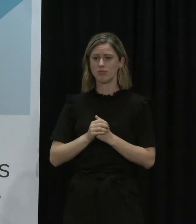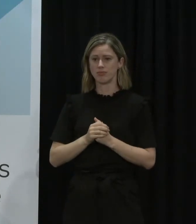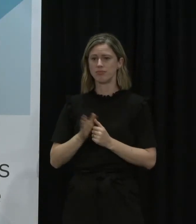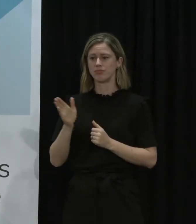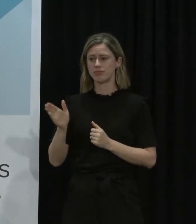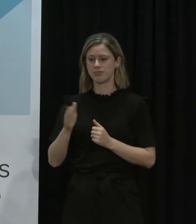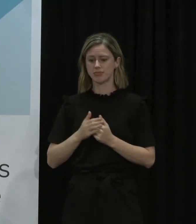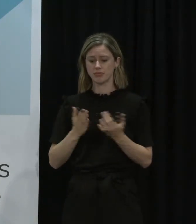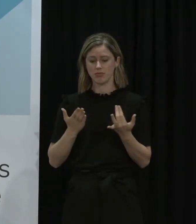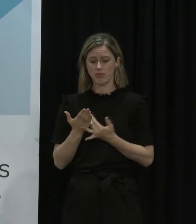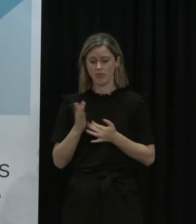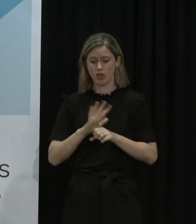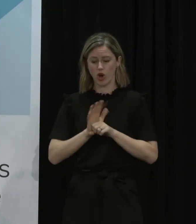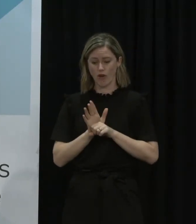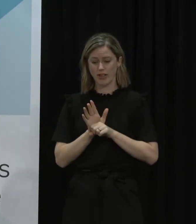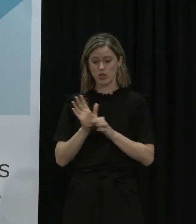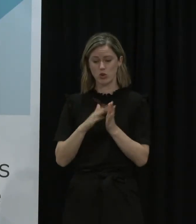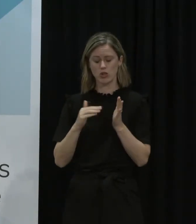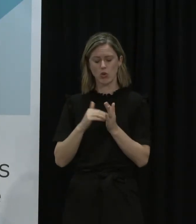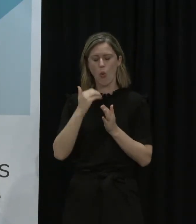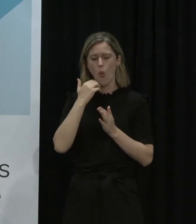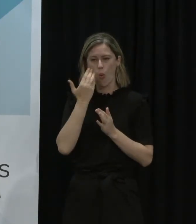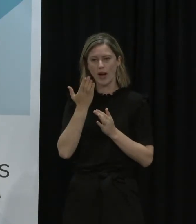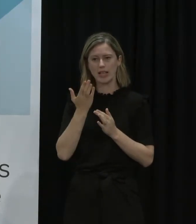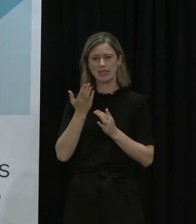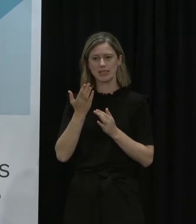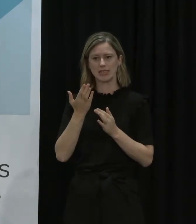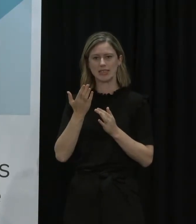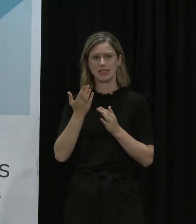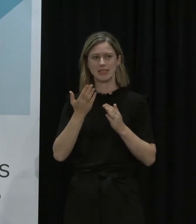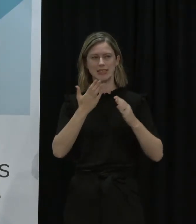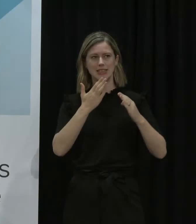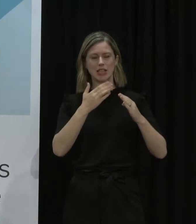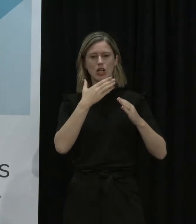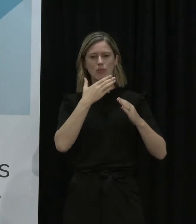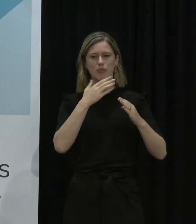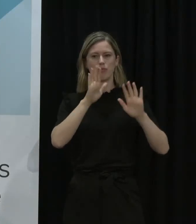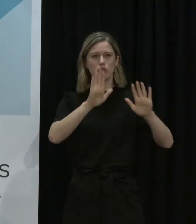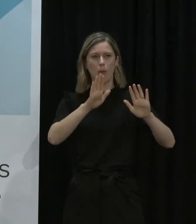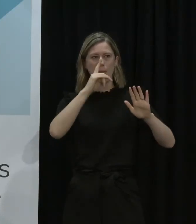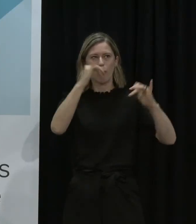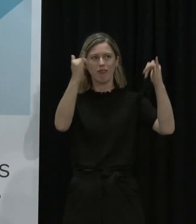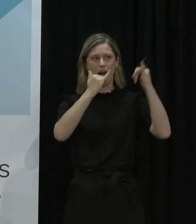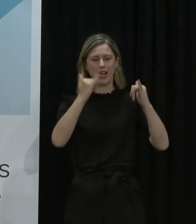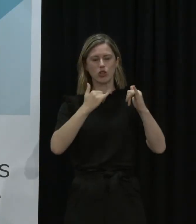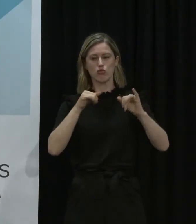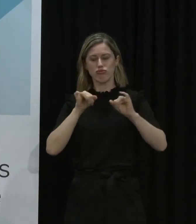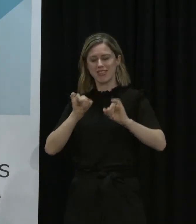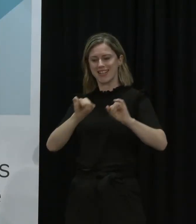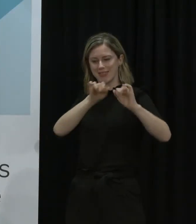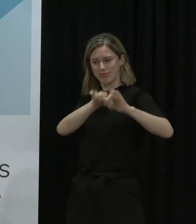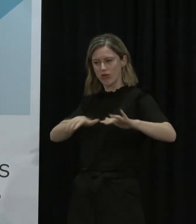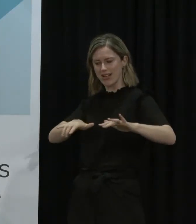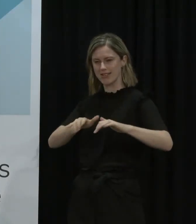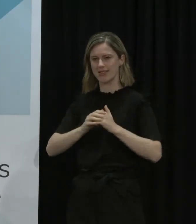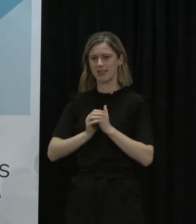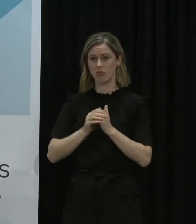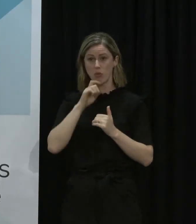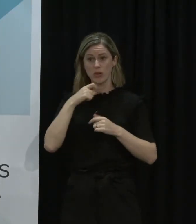flights? We have been totally consistent all the way through